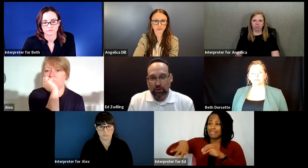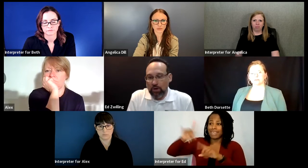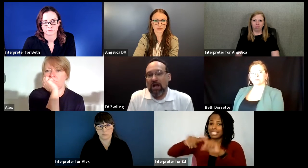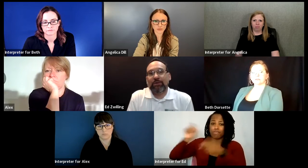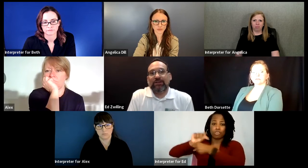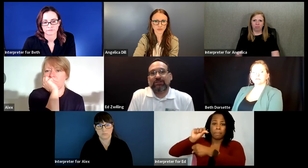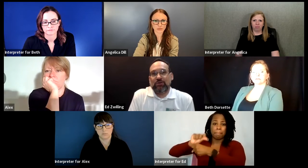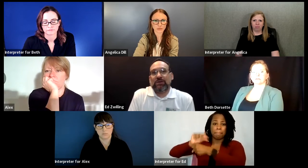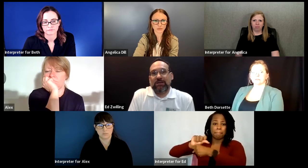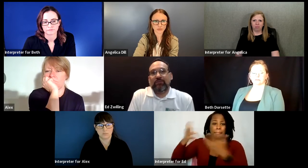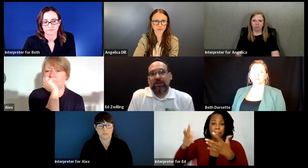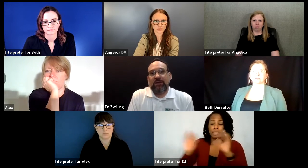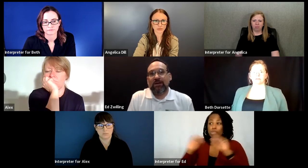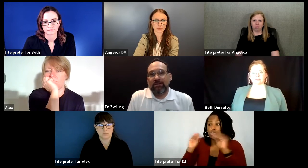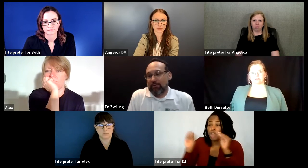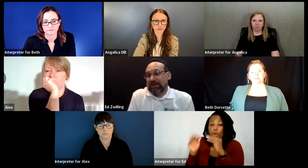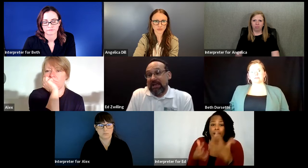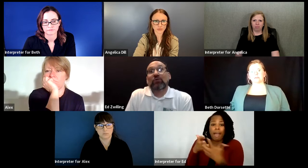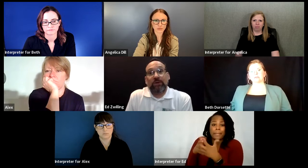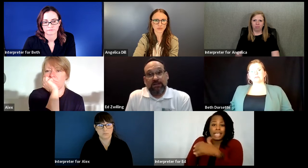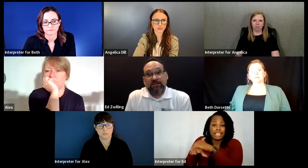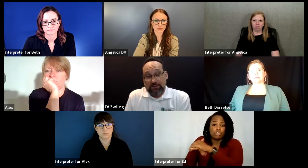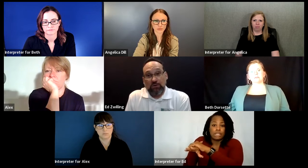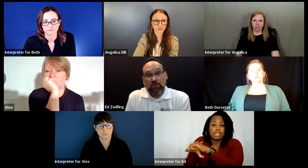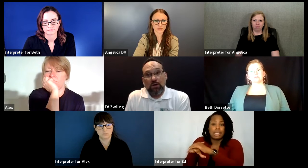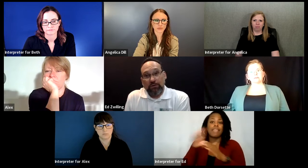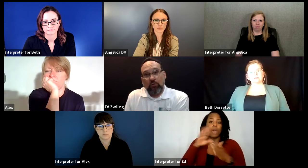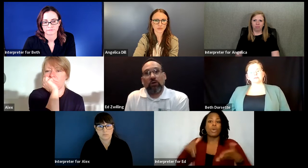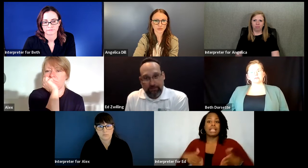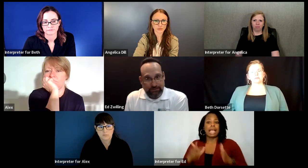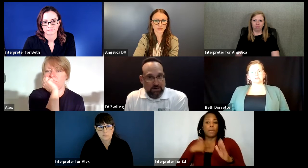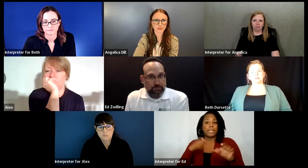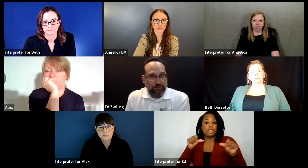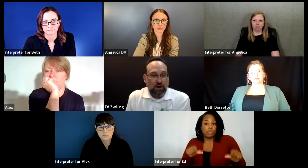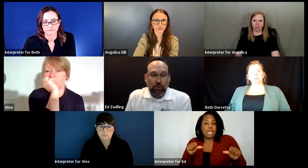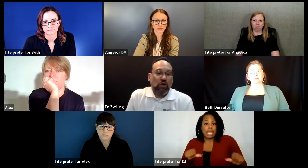There's really no accommodation you can give me that would enable me to do the forklift job.